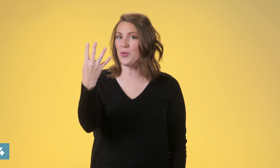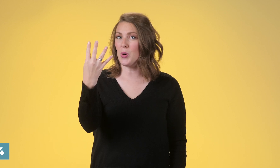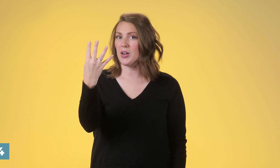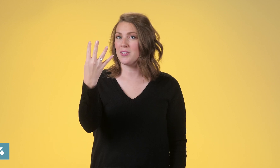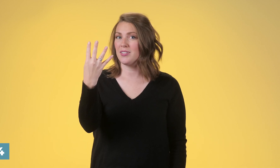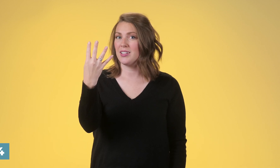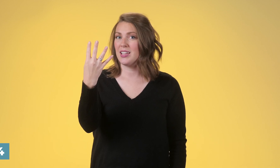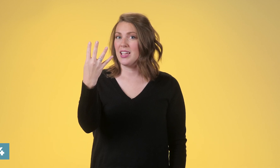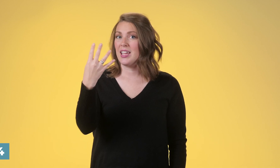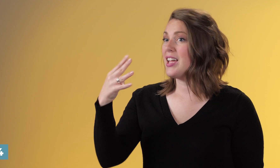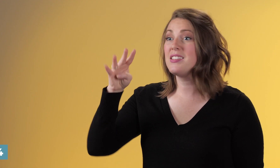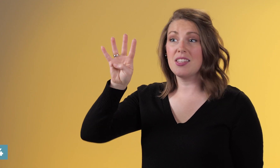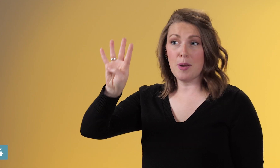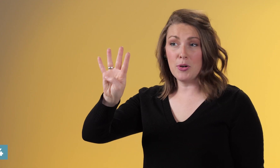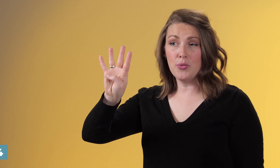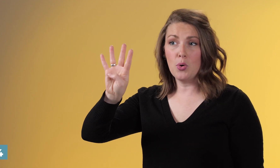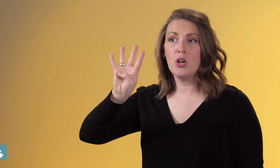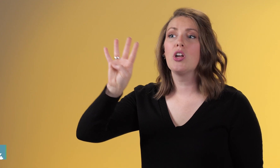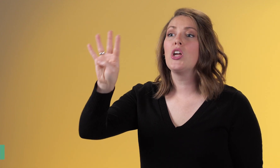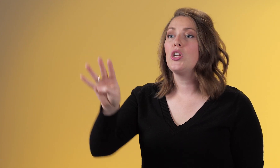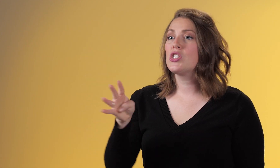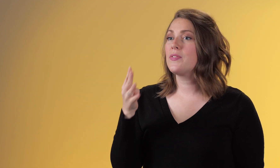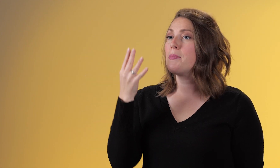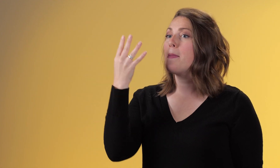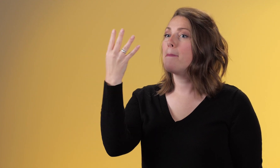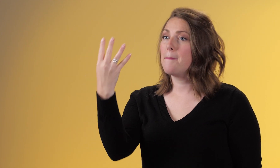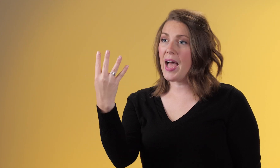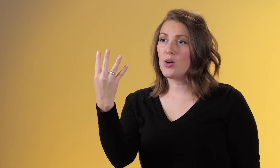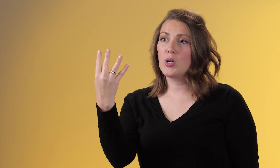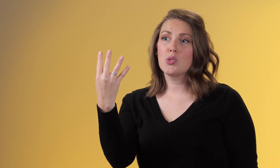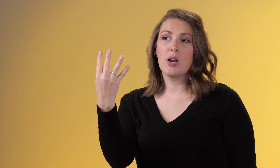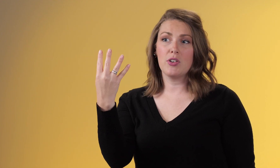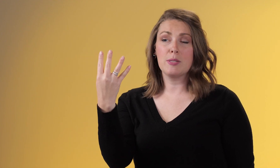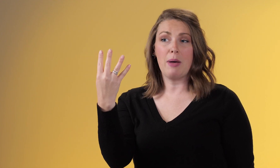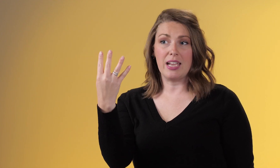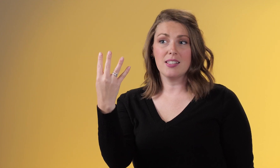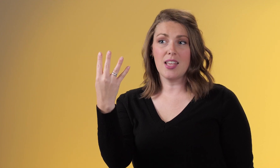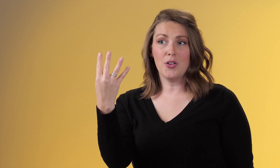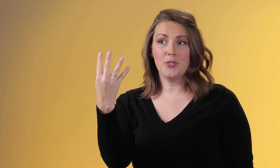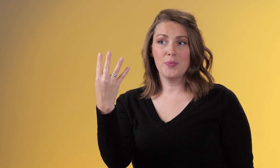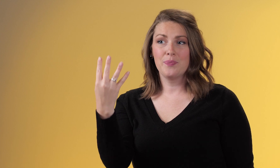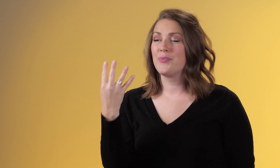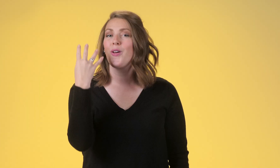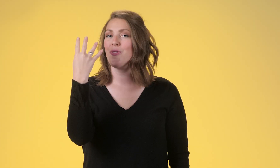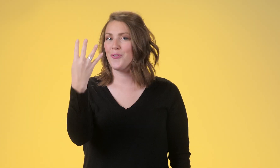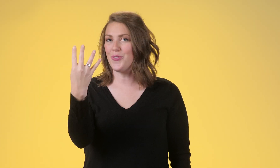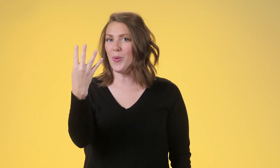four,' it's the number 'four.' you just flip it backwards whenever it's by itself 'four.'